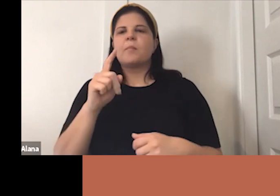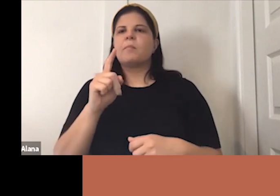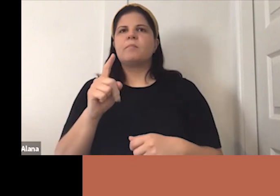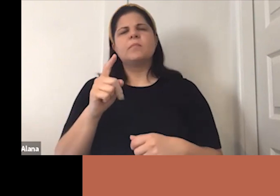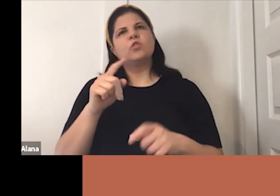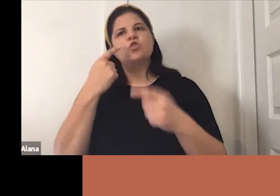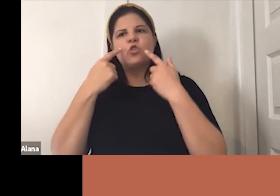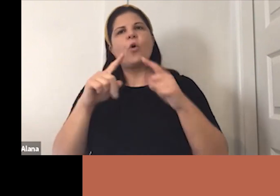to them.